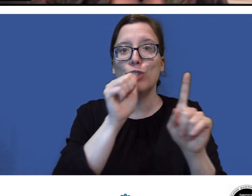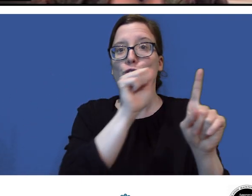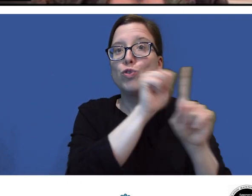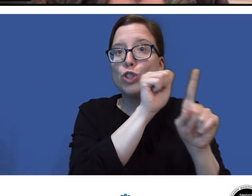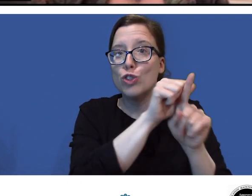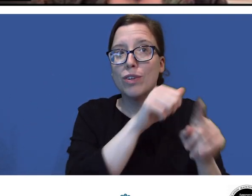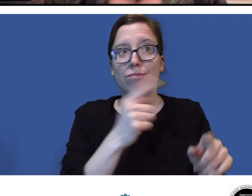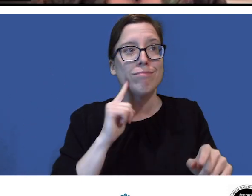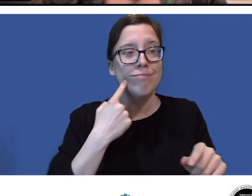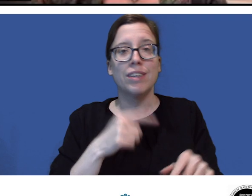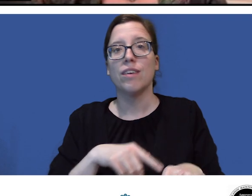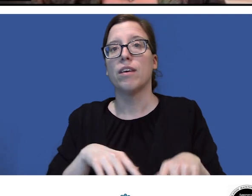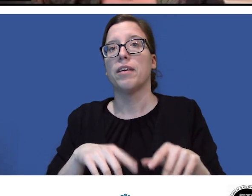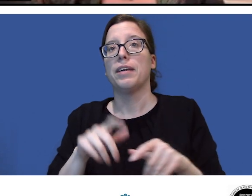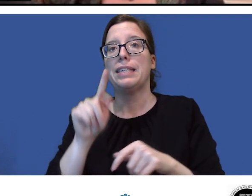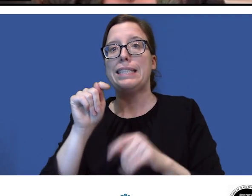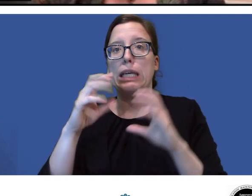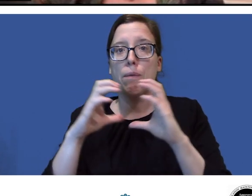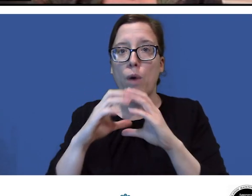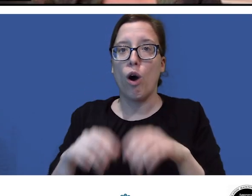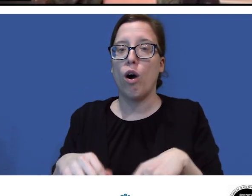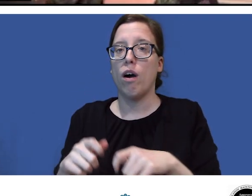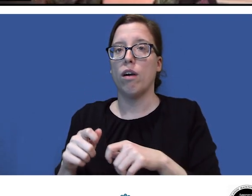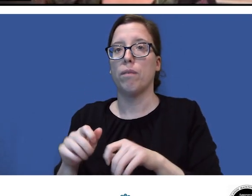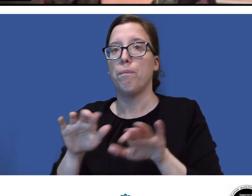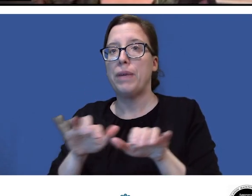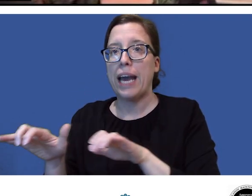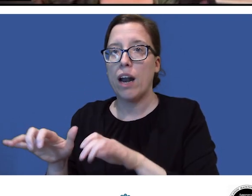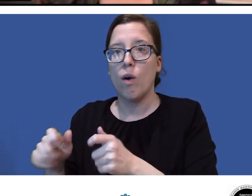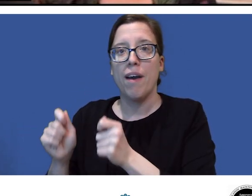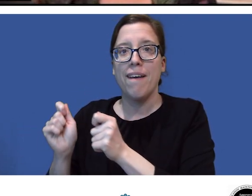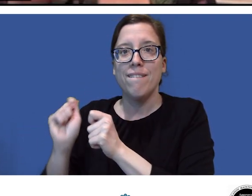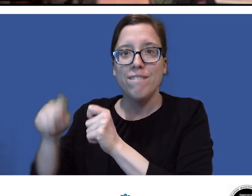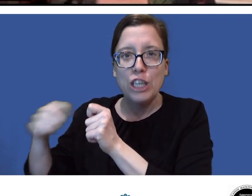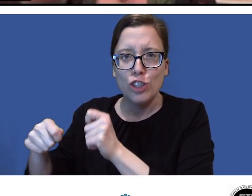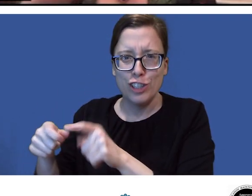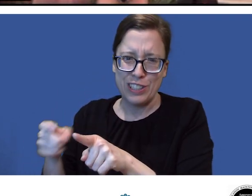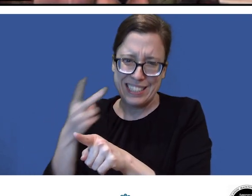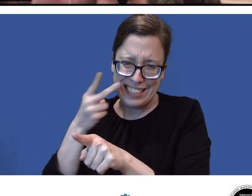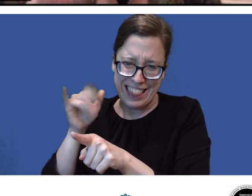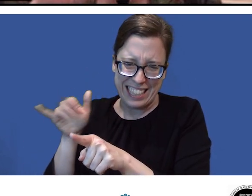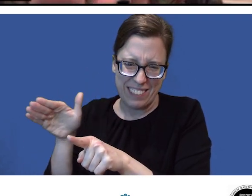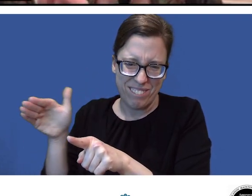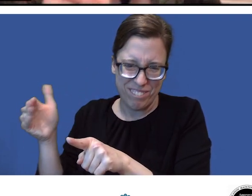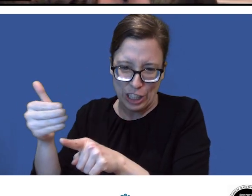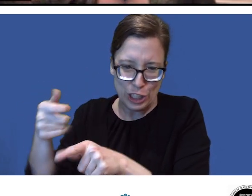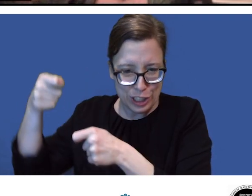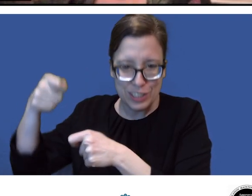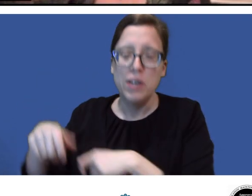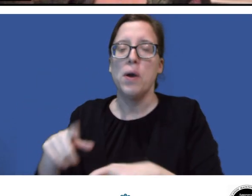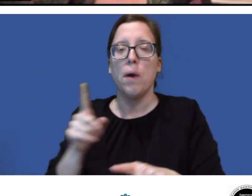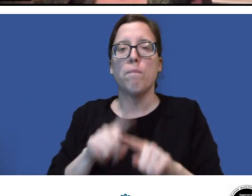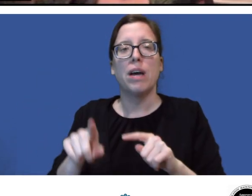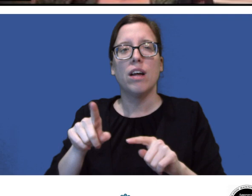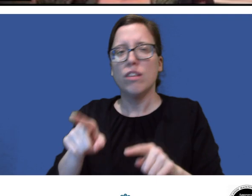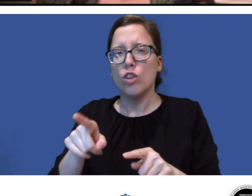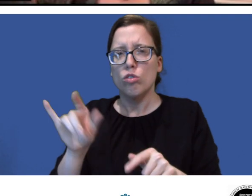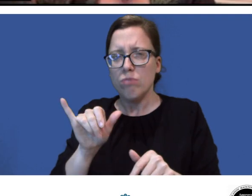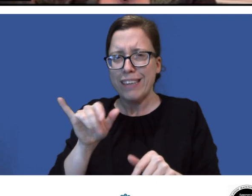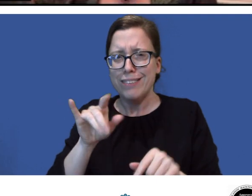that's a fish. They're just kids. And so they share characteristics, but they each have